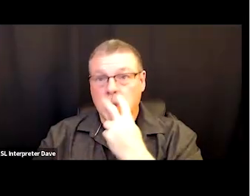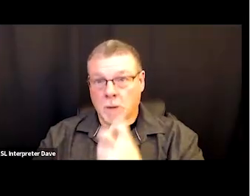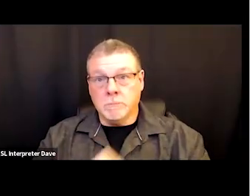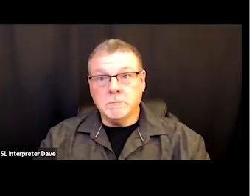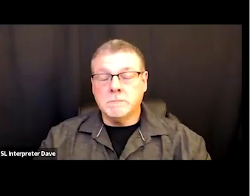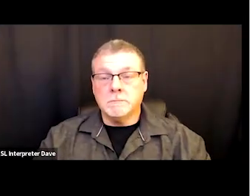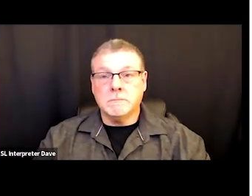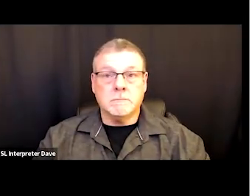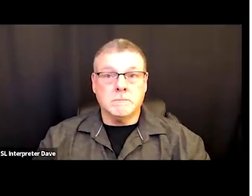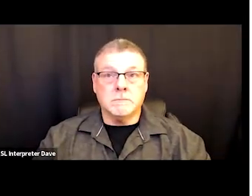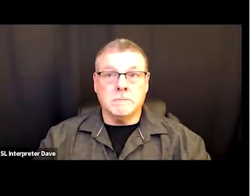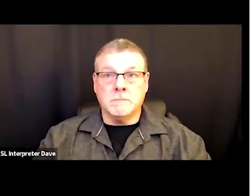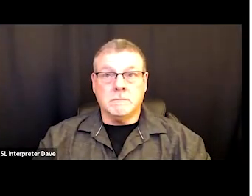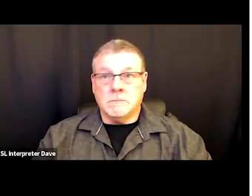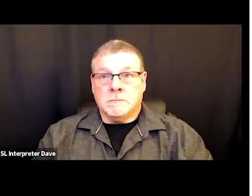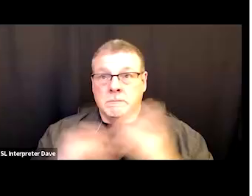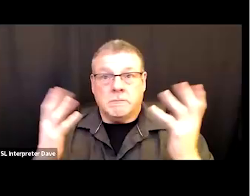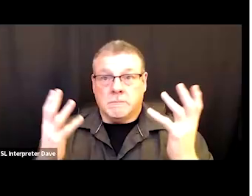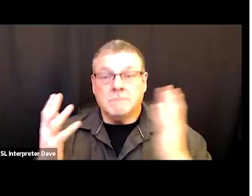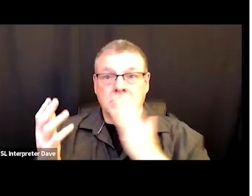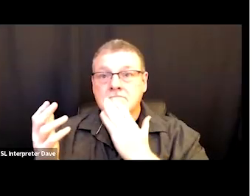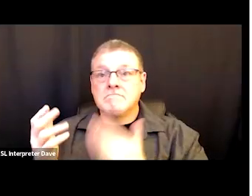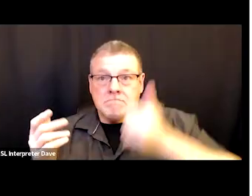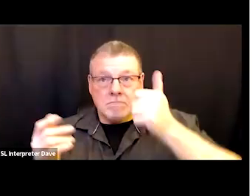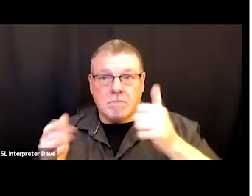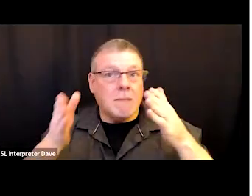It is a better way to detect